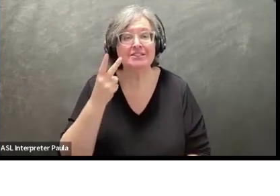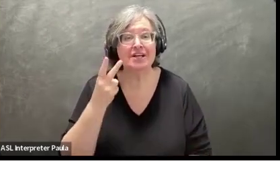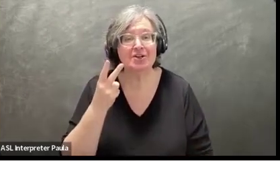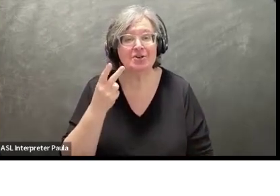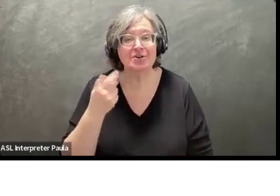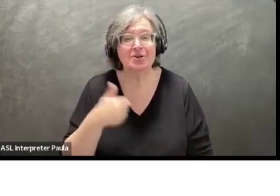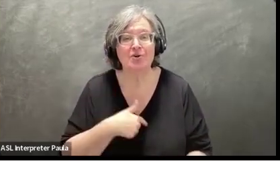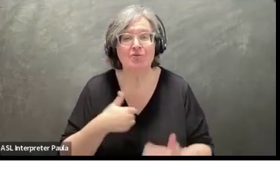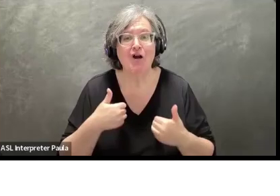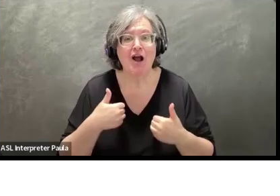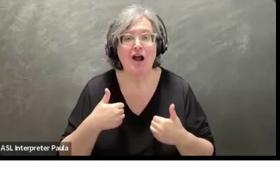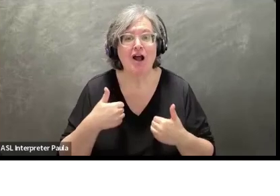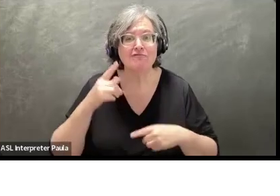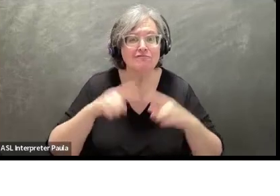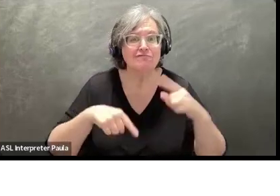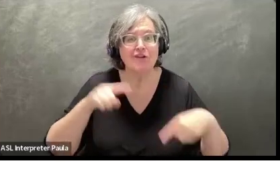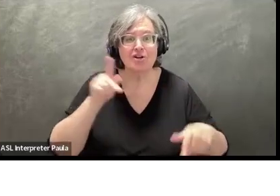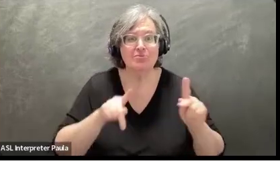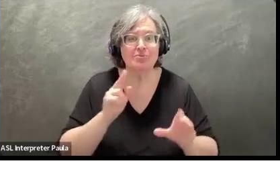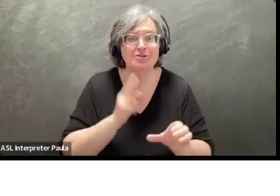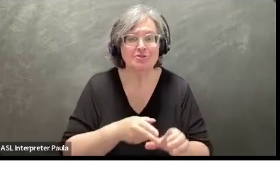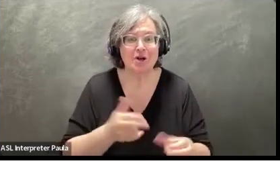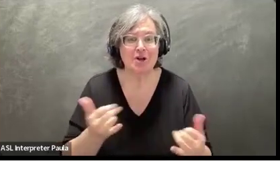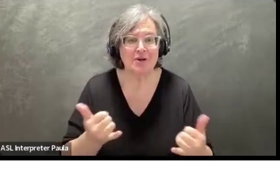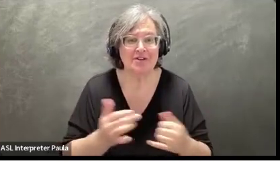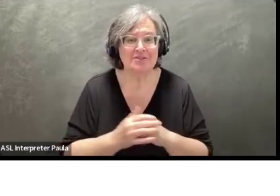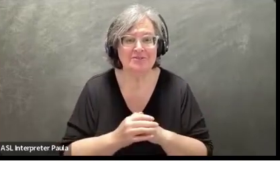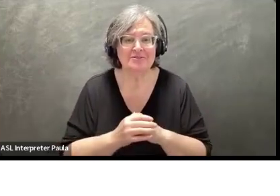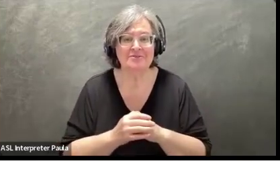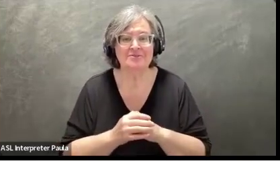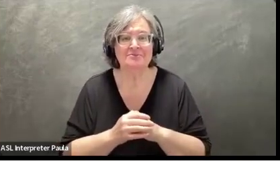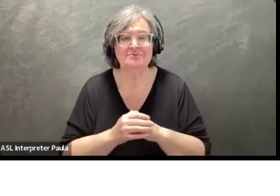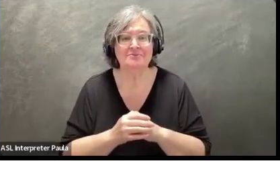great variety of folks here. The options include person with a